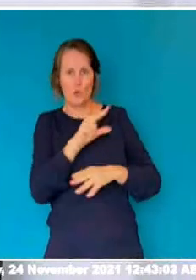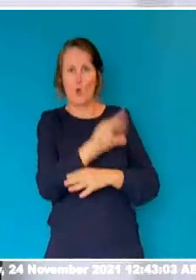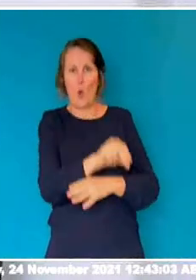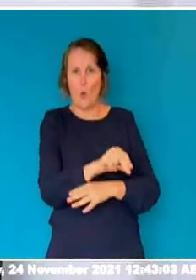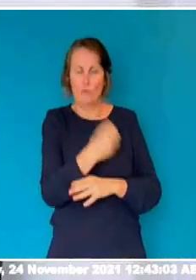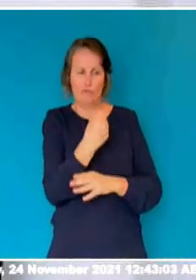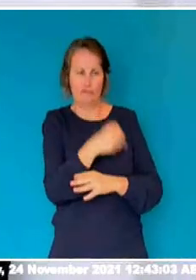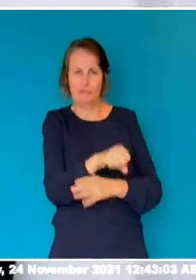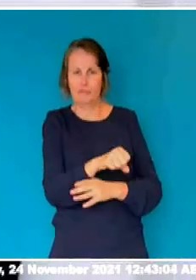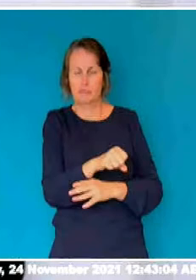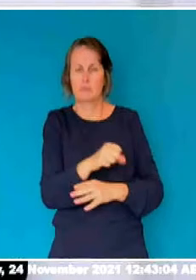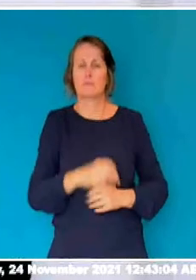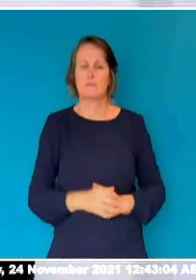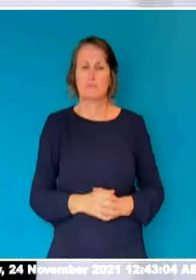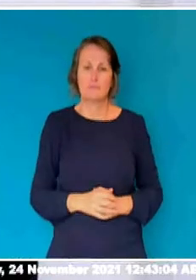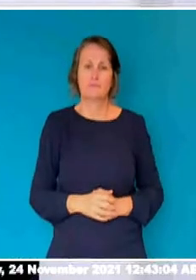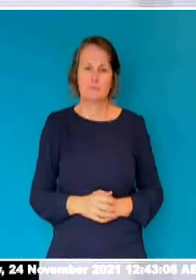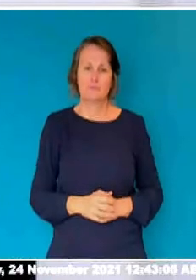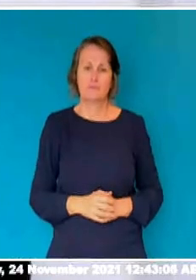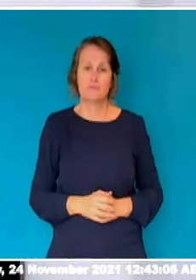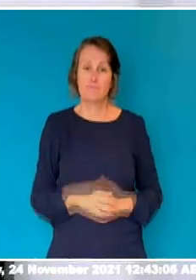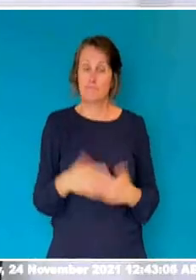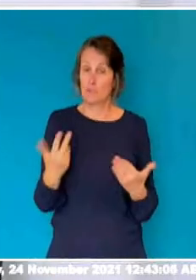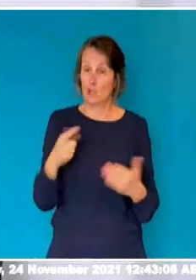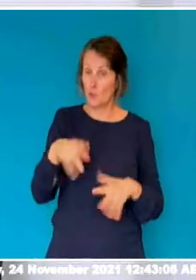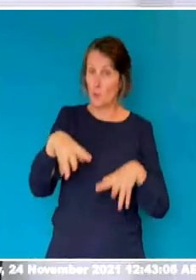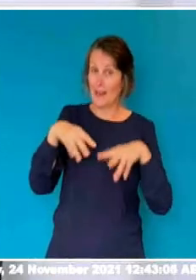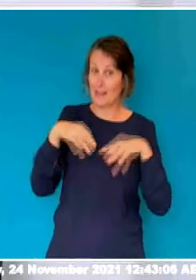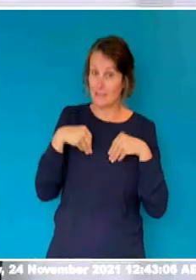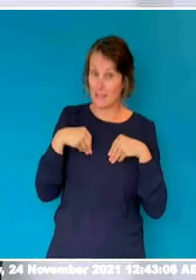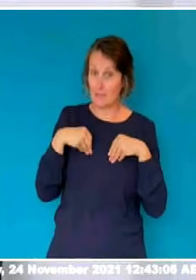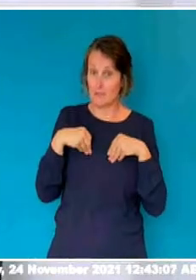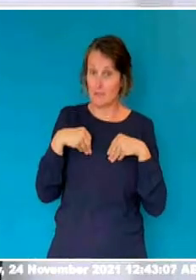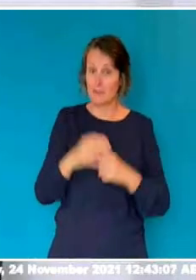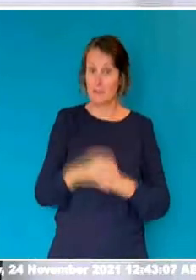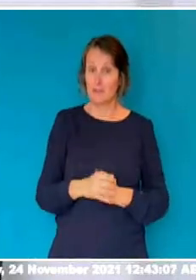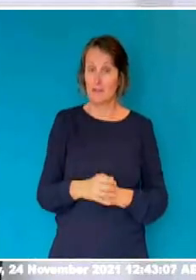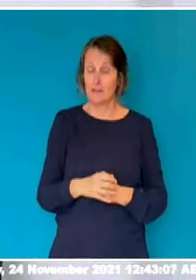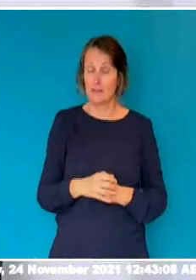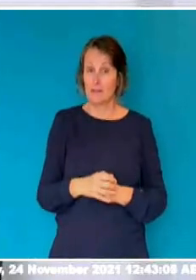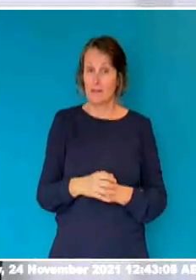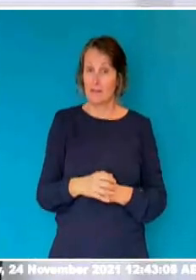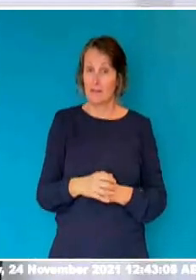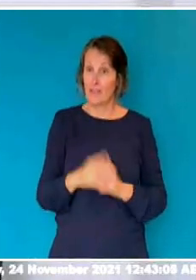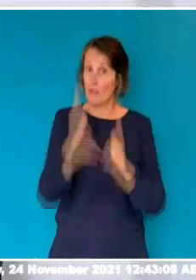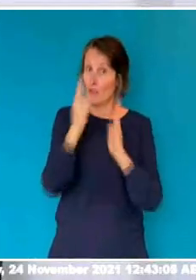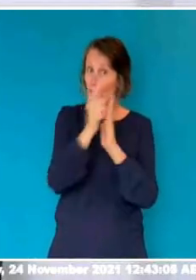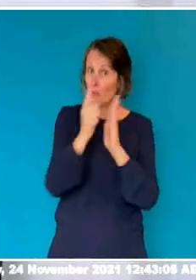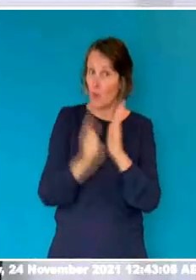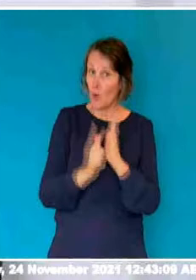Do you accept that the statutory test is not whether or not ATO is able to